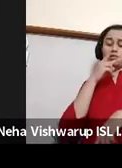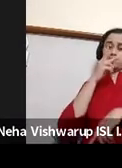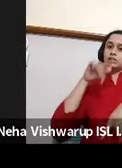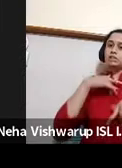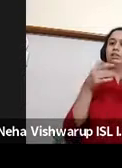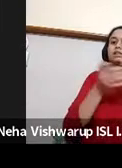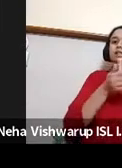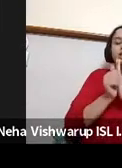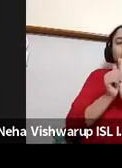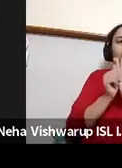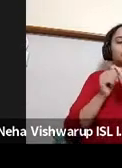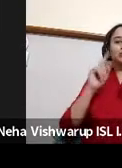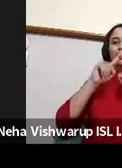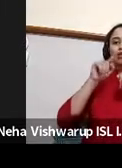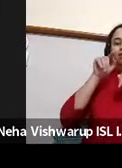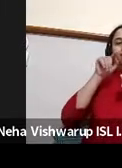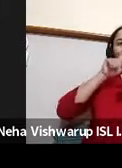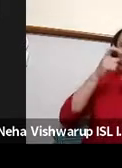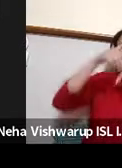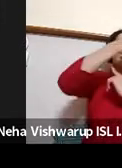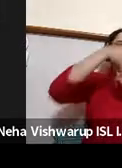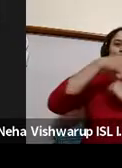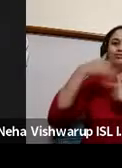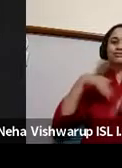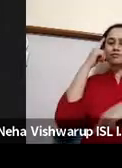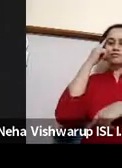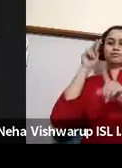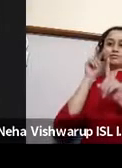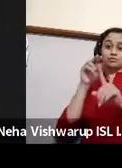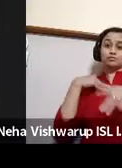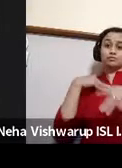concern that all four of these photographers shared which was more than anything else